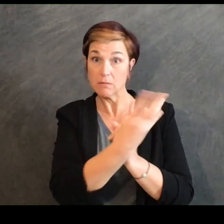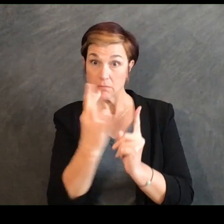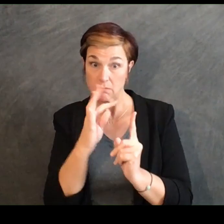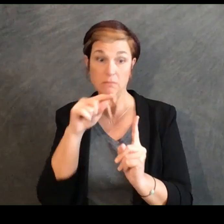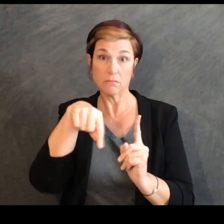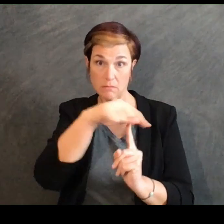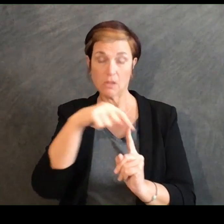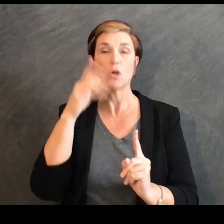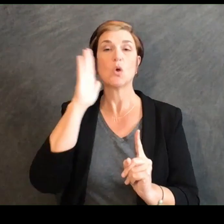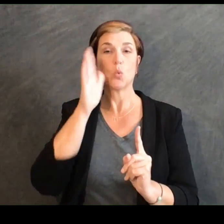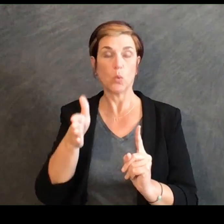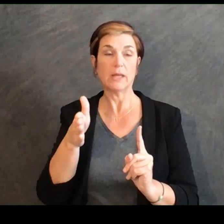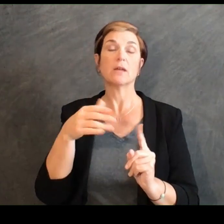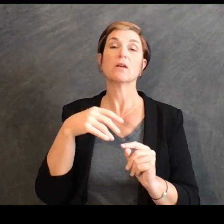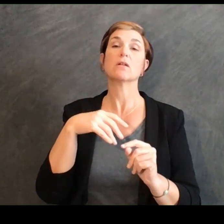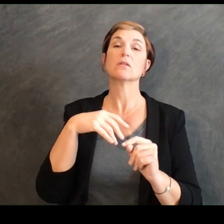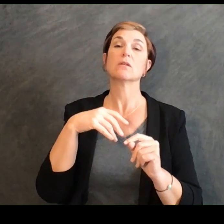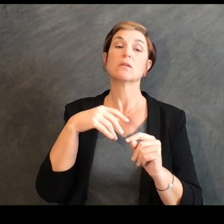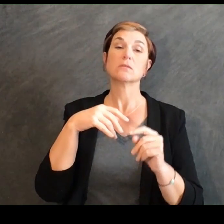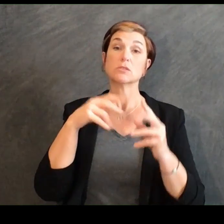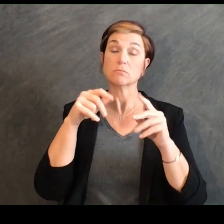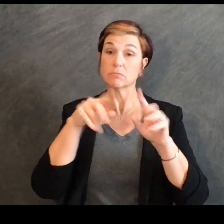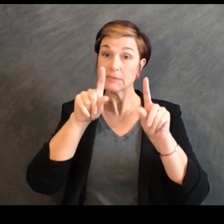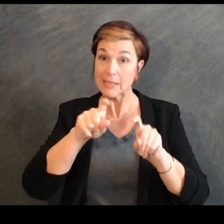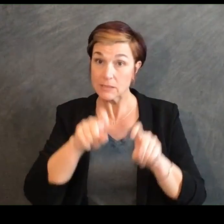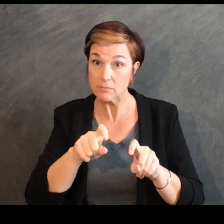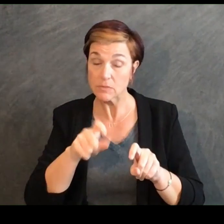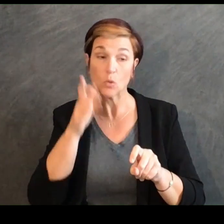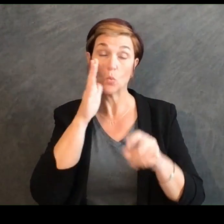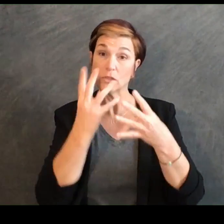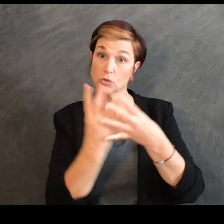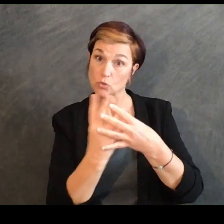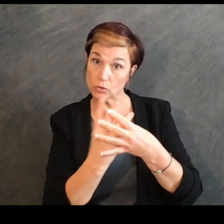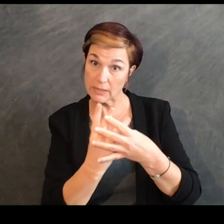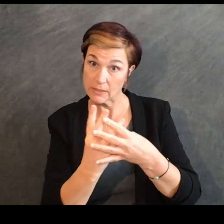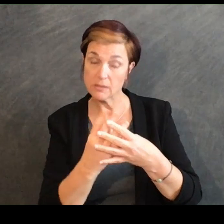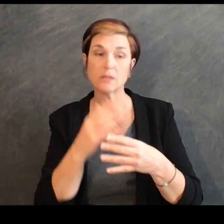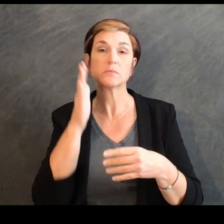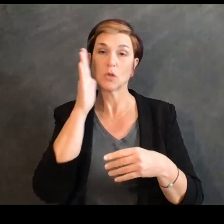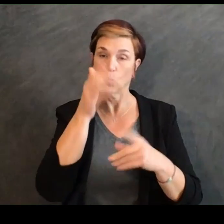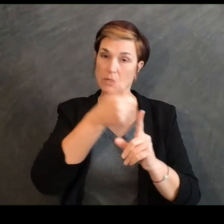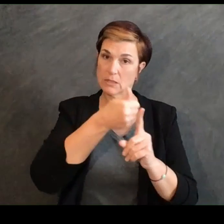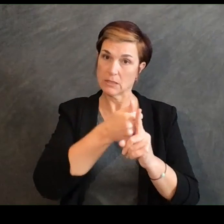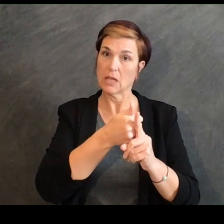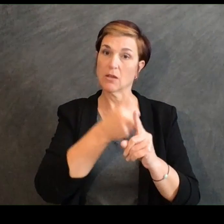isolation for a period of 14 days as the World Health Organization confirmed